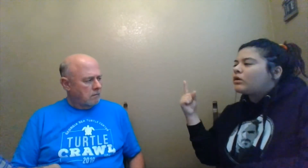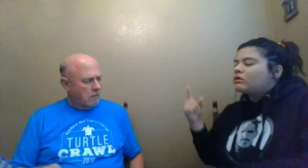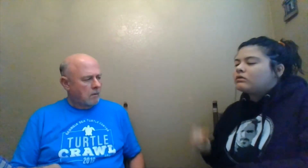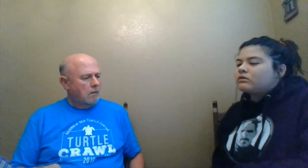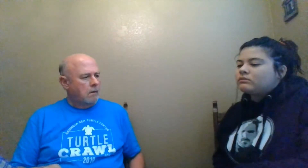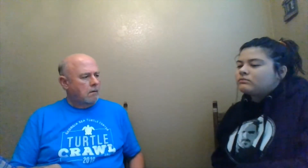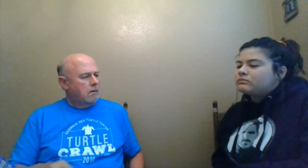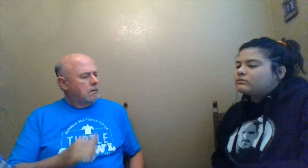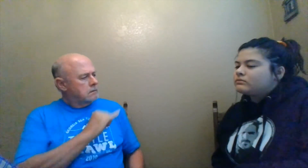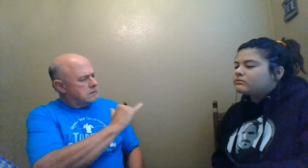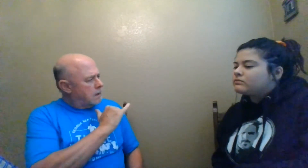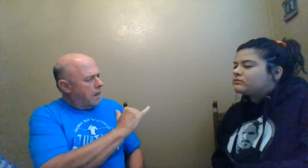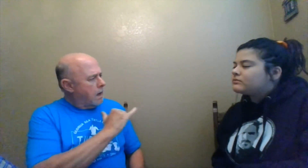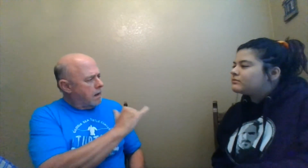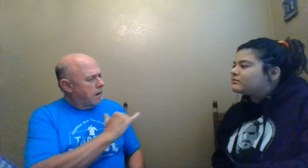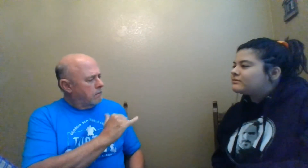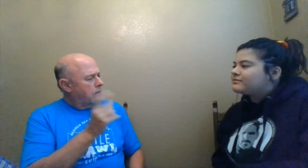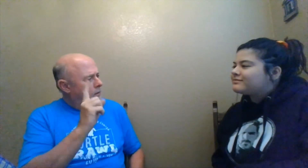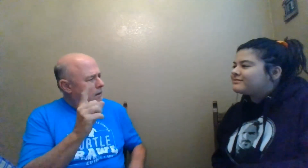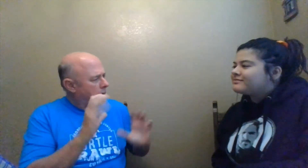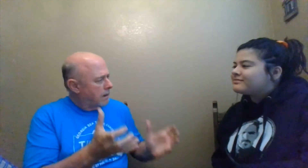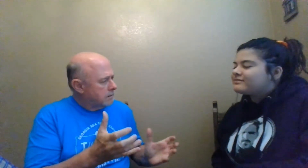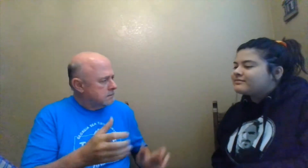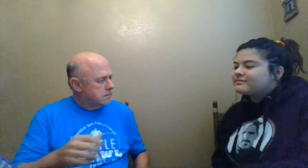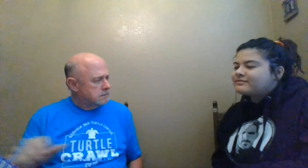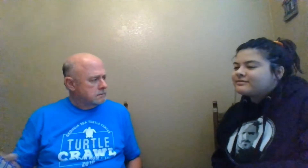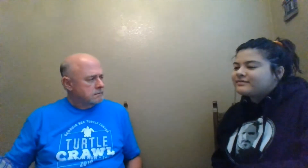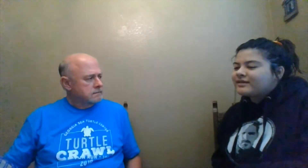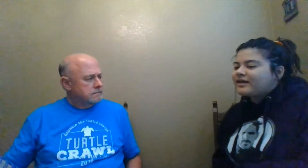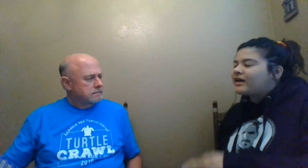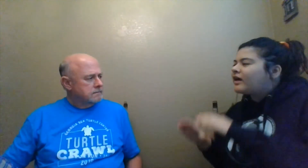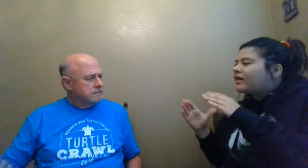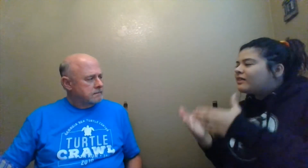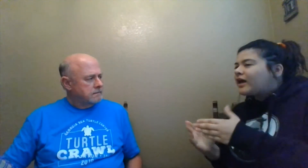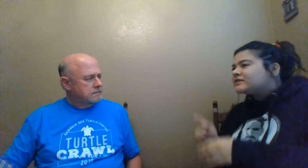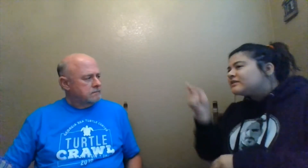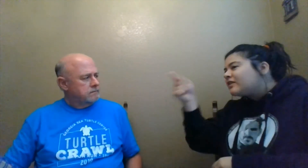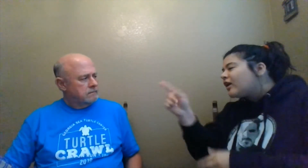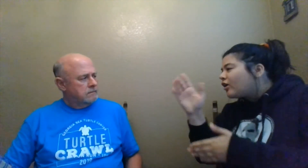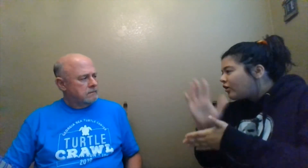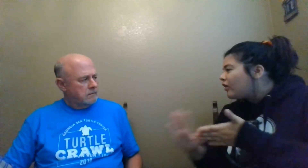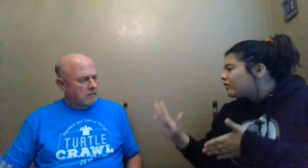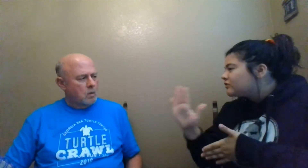Same as I. Where are you taking the class? The class is over there at the college.